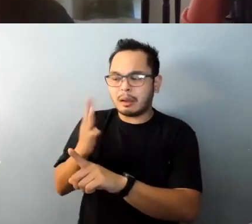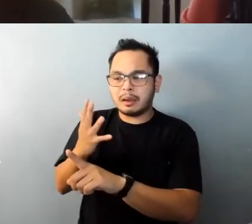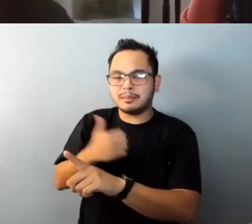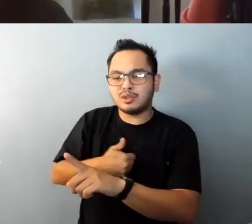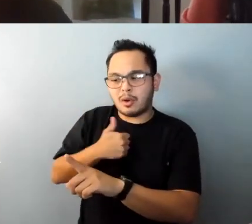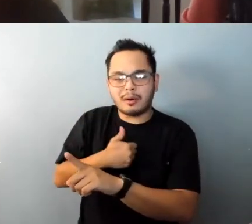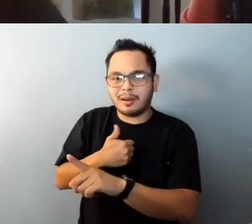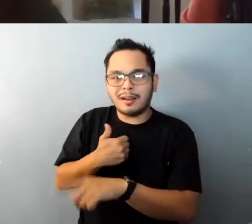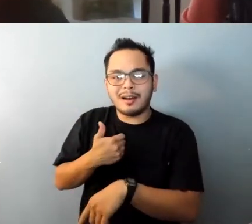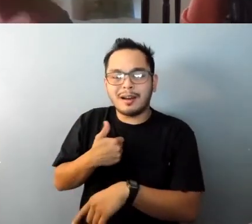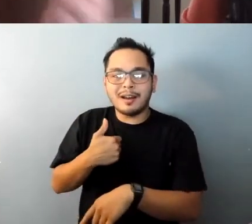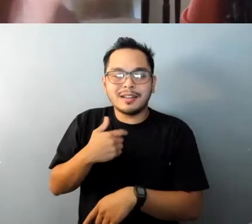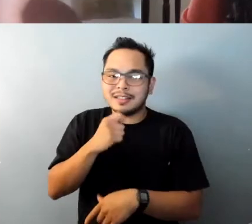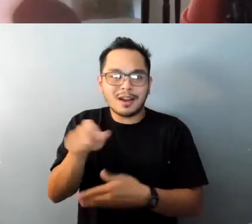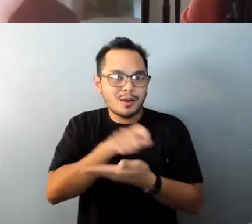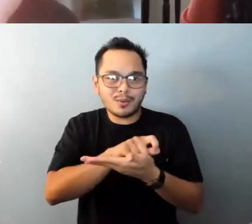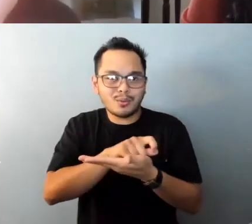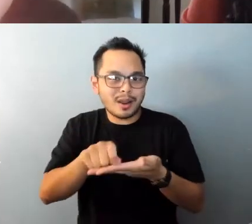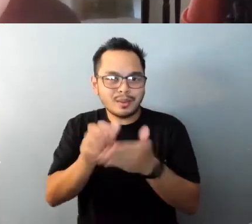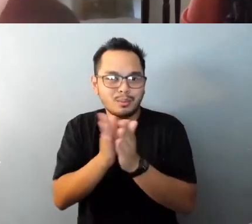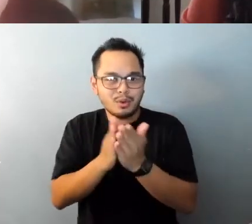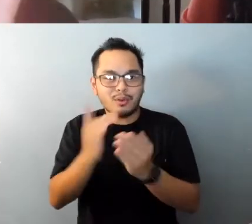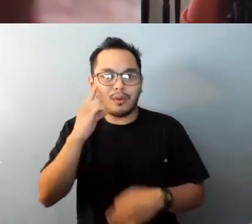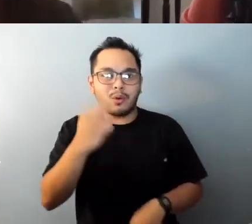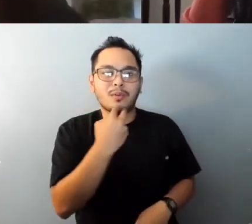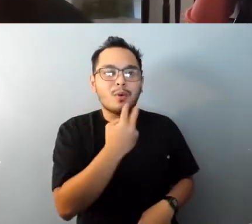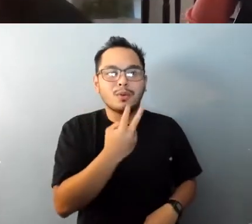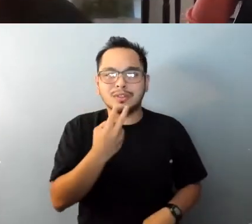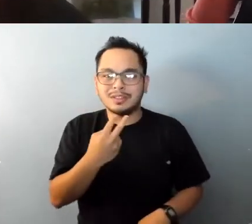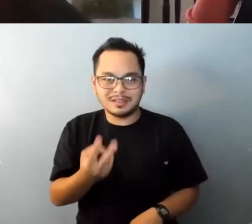book to be read at all so it is kind of funny you bring that up.